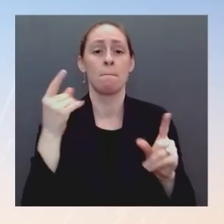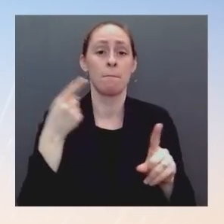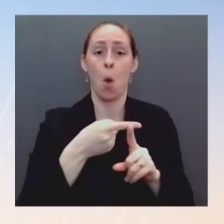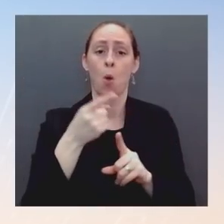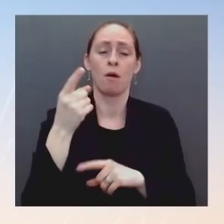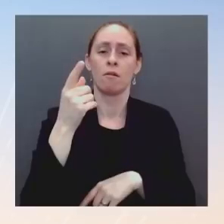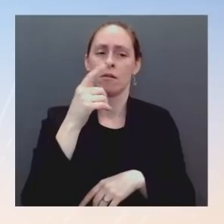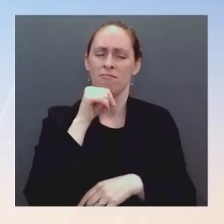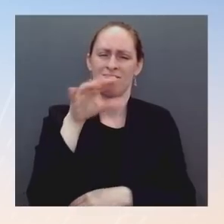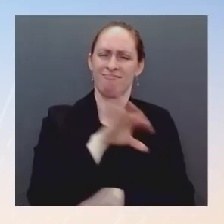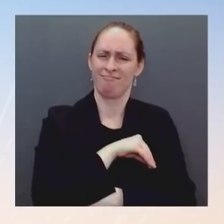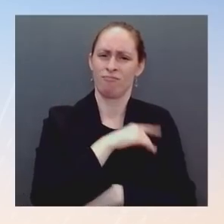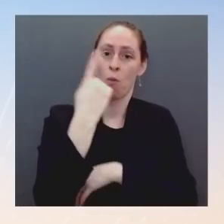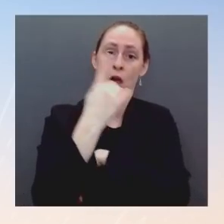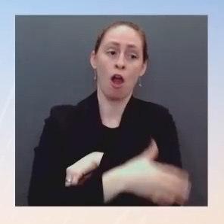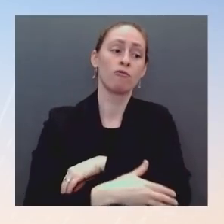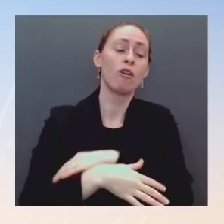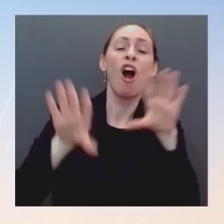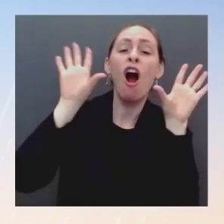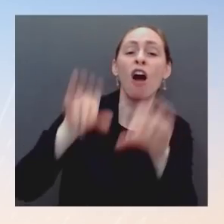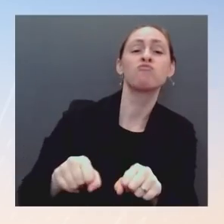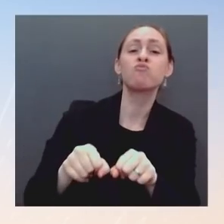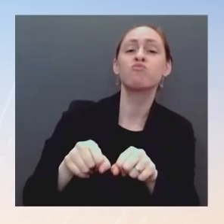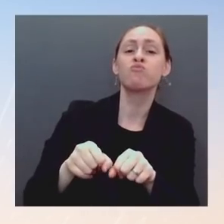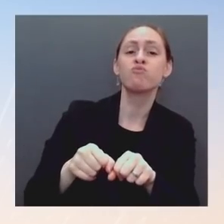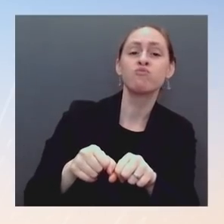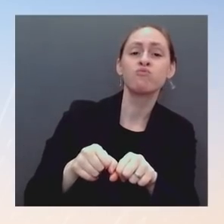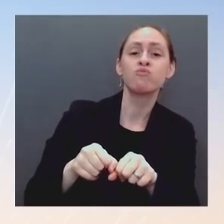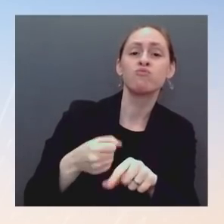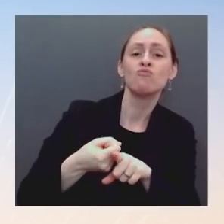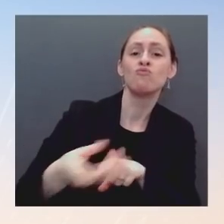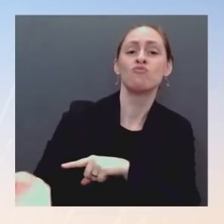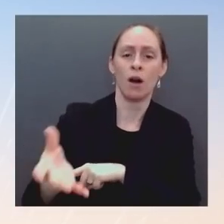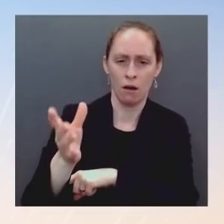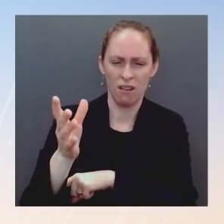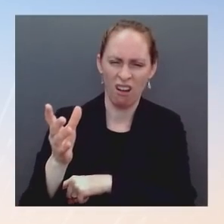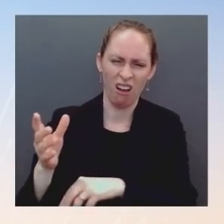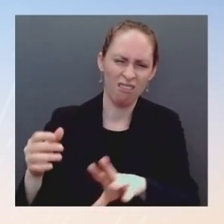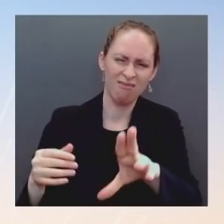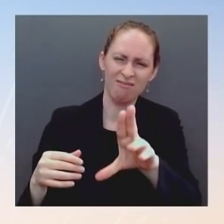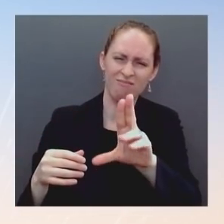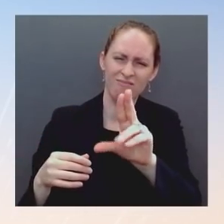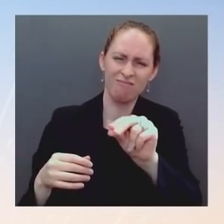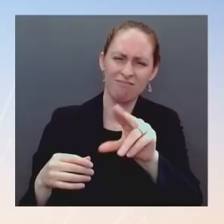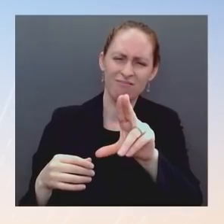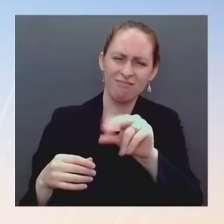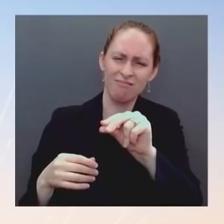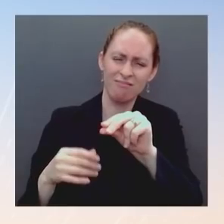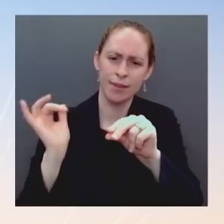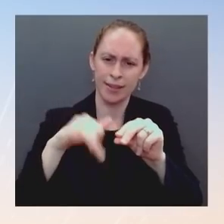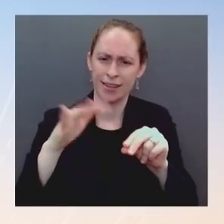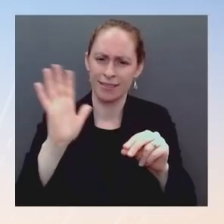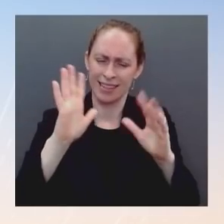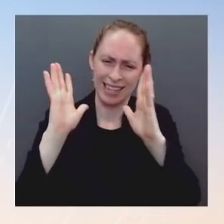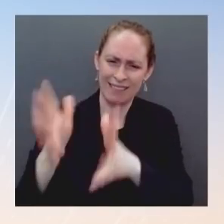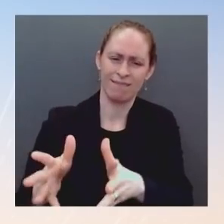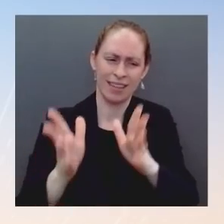and that is a value that's important to stand by as well. So, as we are -- as the President and other members of our national security team